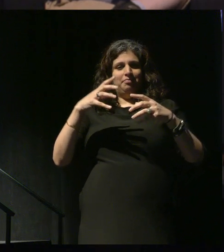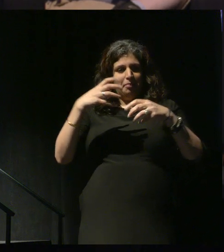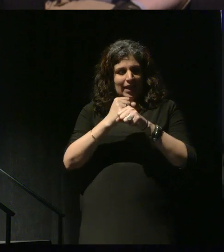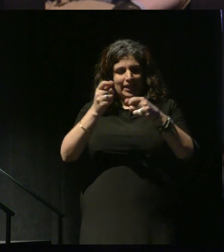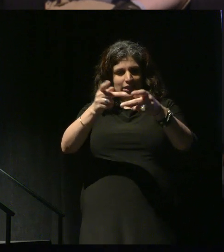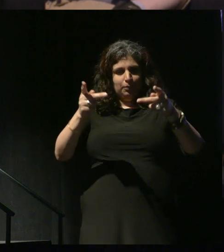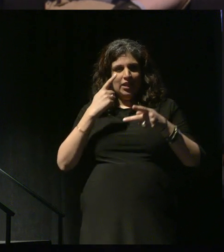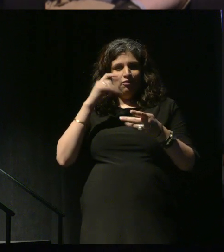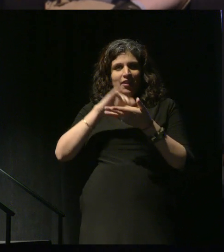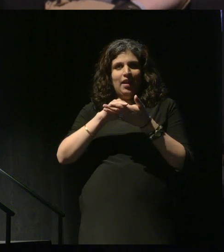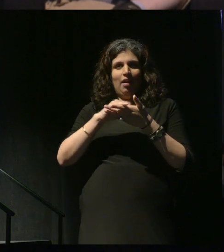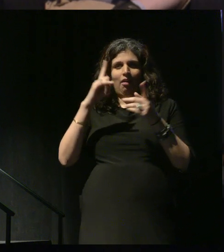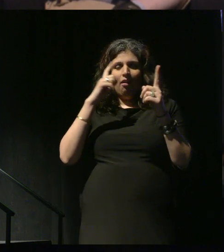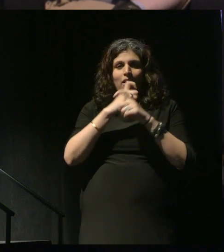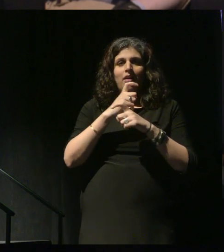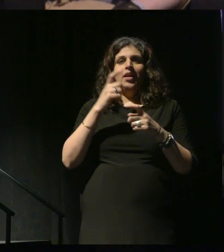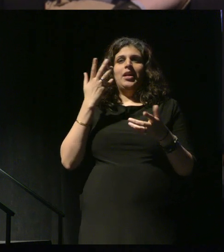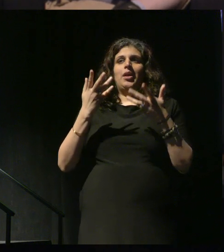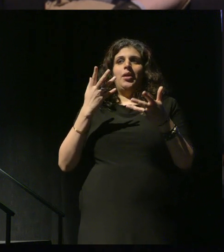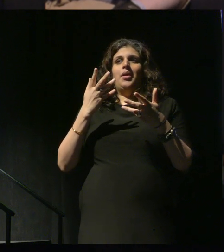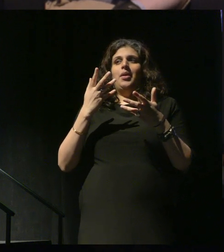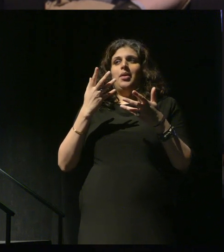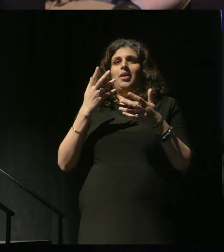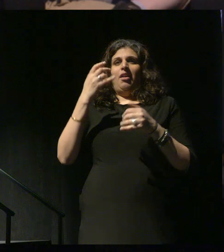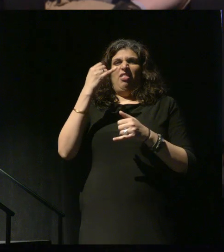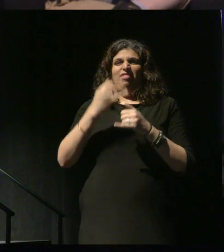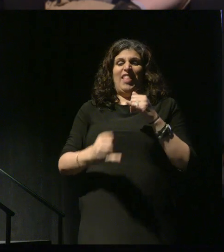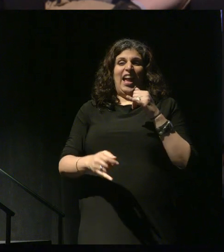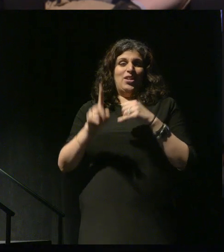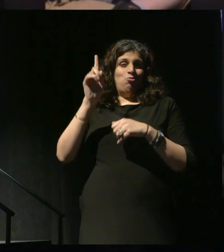Okay, this might need to be our last question sadly,